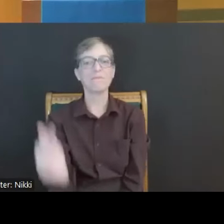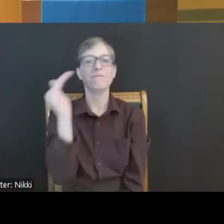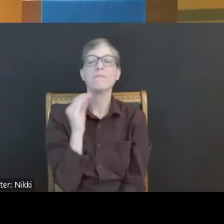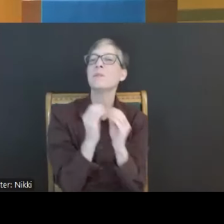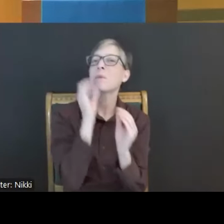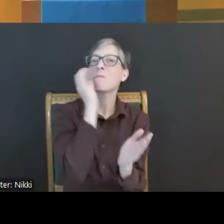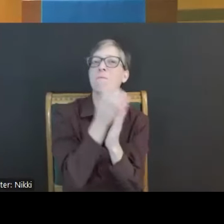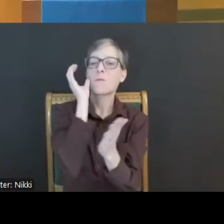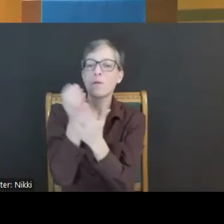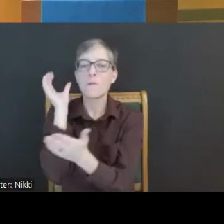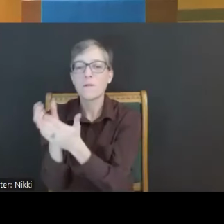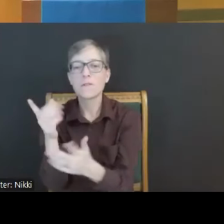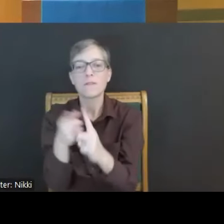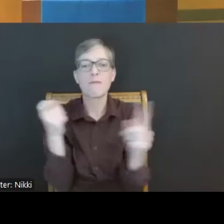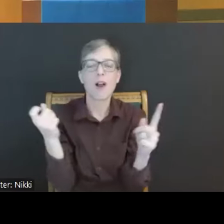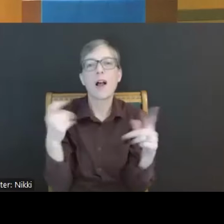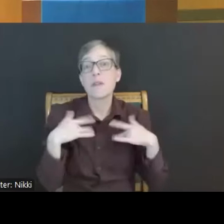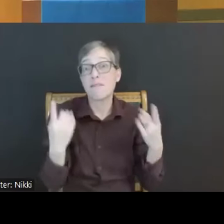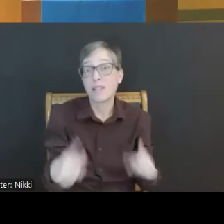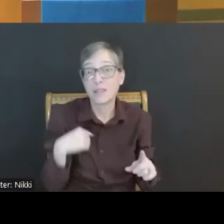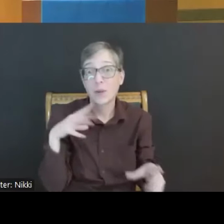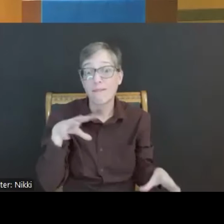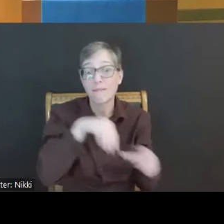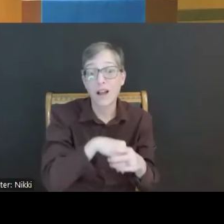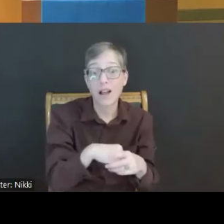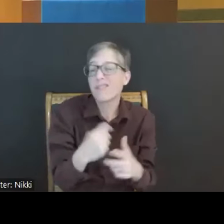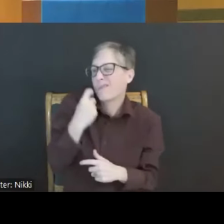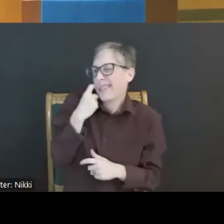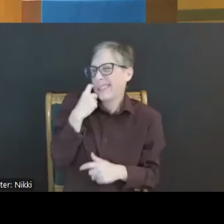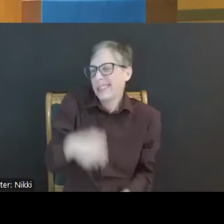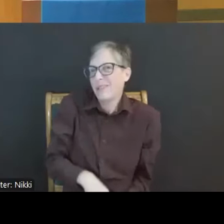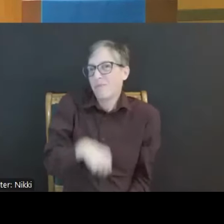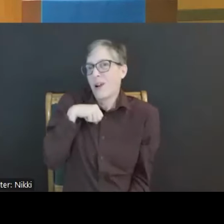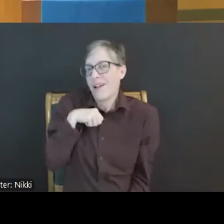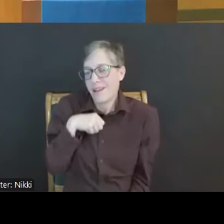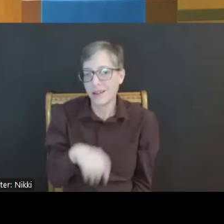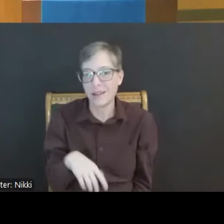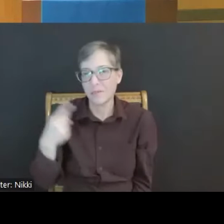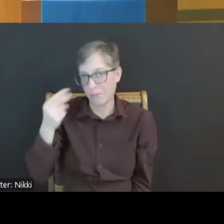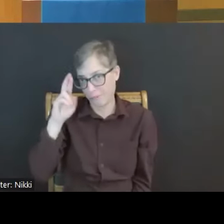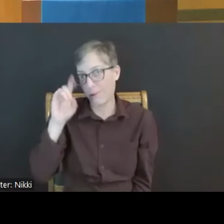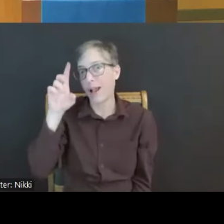we have um done um Pride was just most recently we walked in the pride parade we actually have